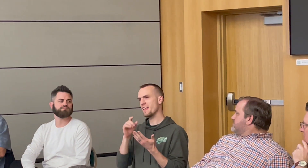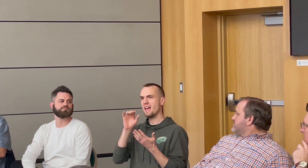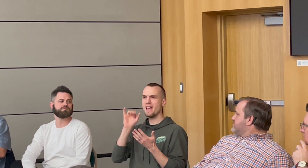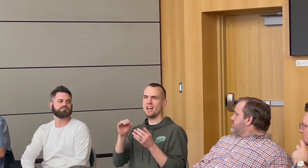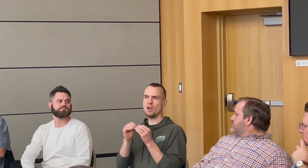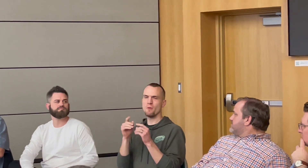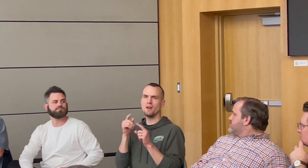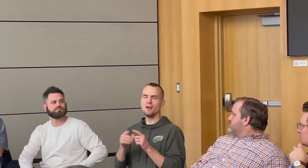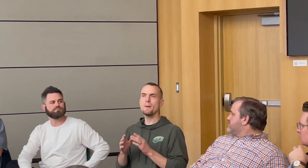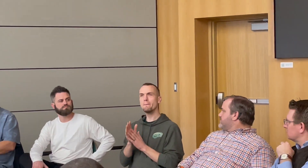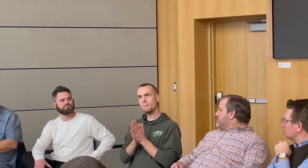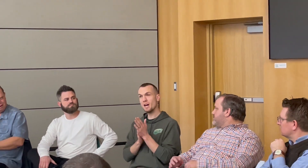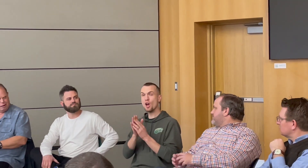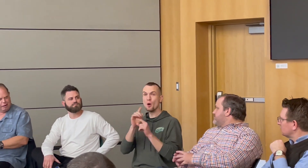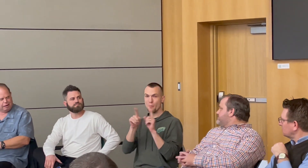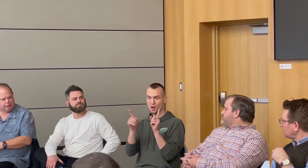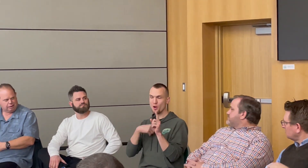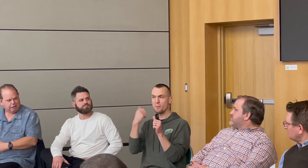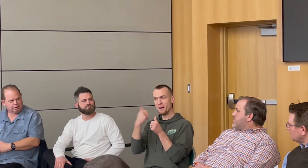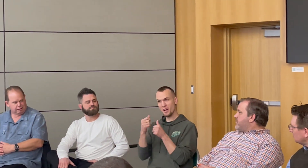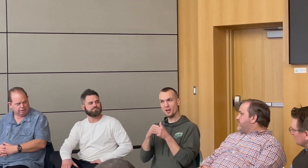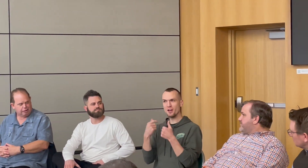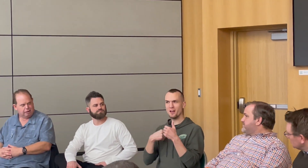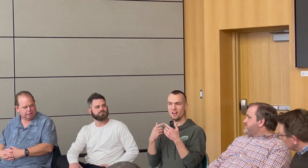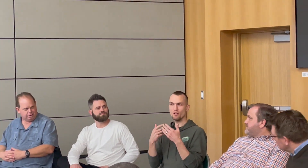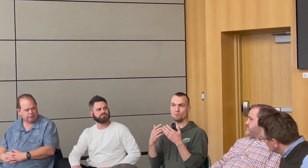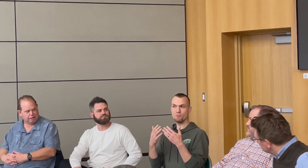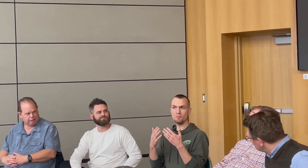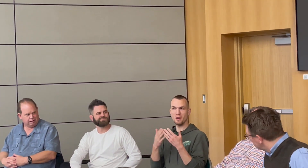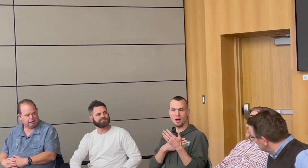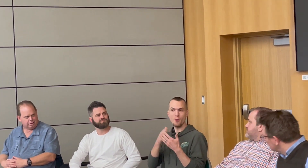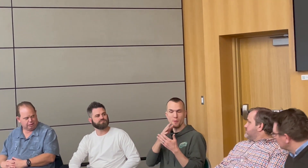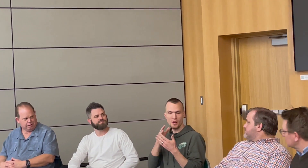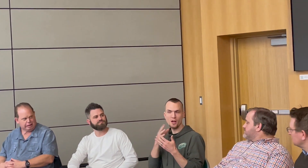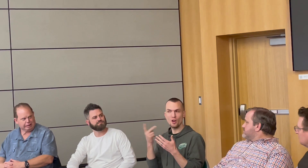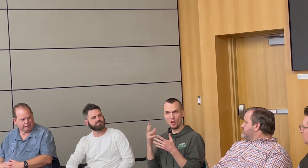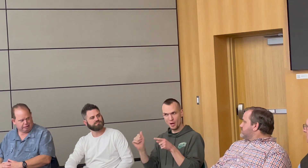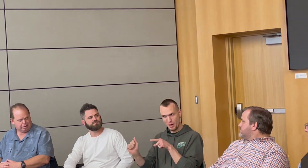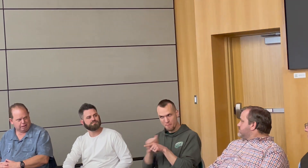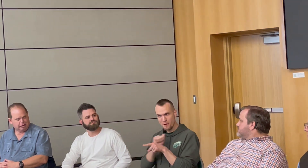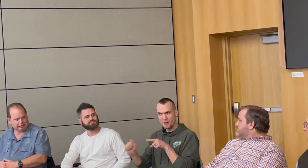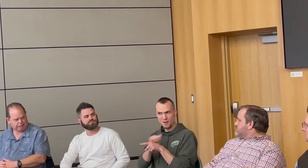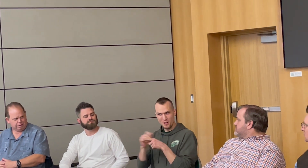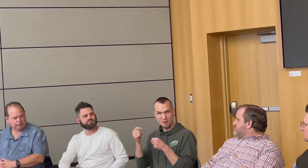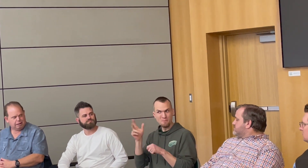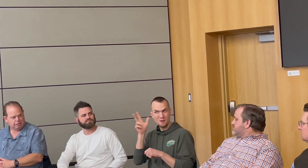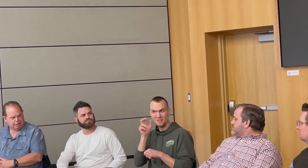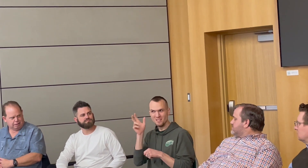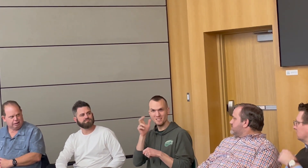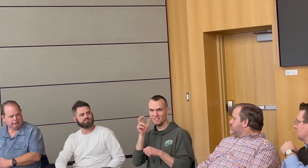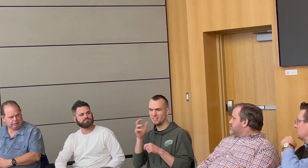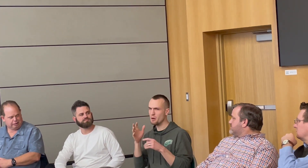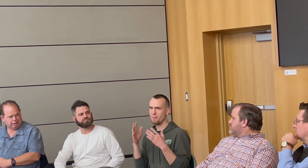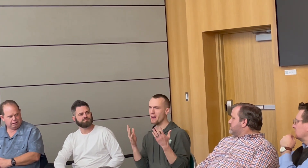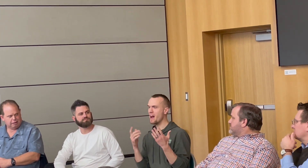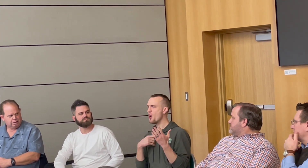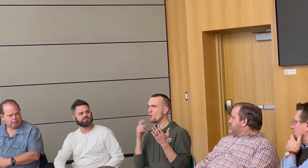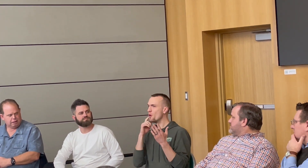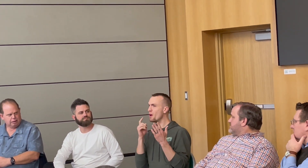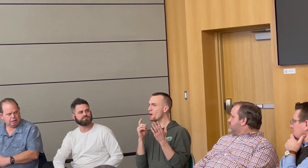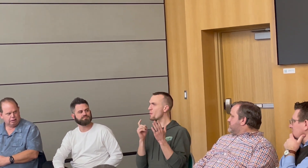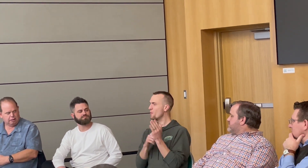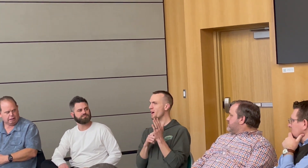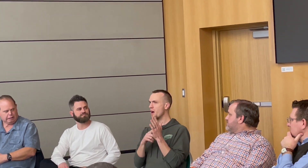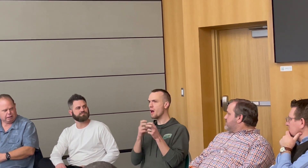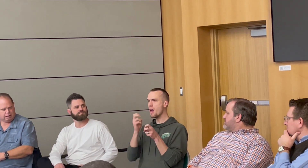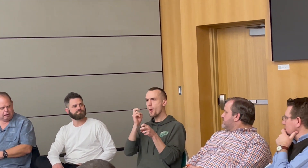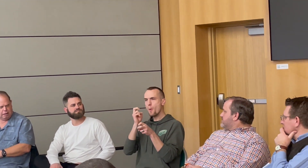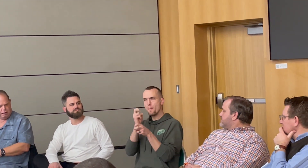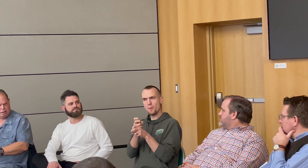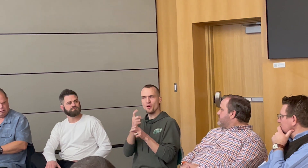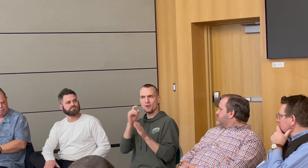for me and if you remember my mom and I we would practice all the time and something